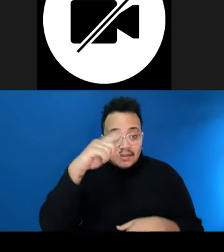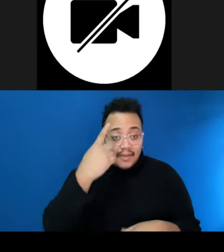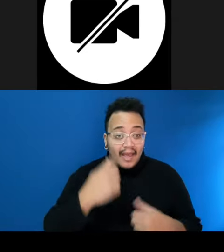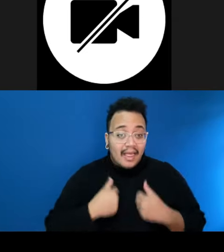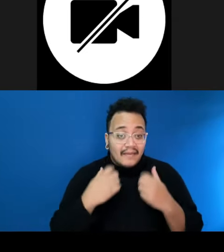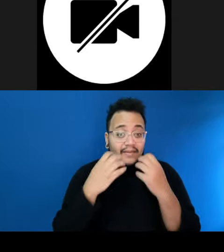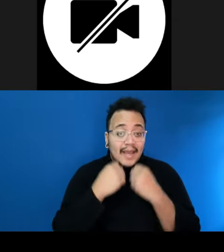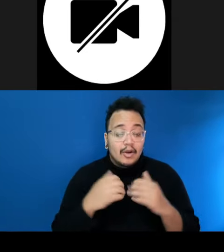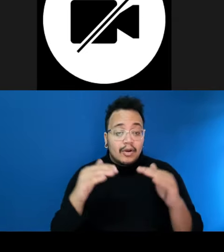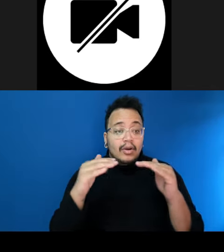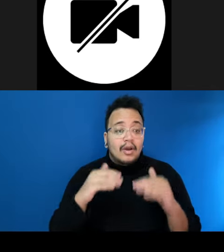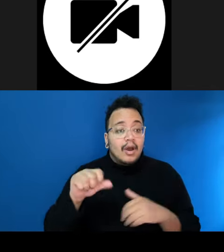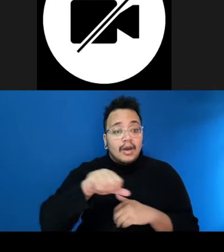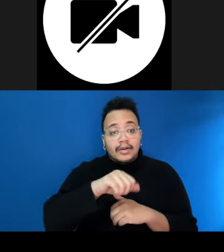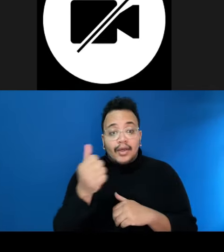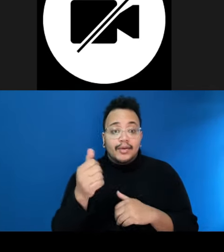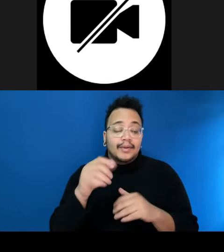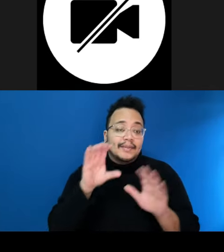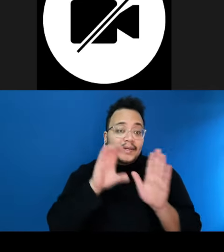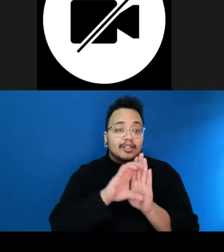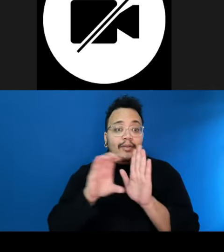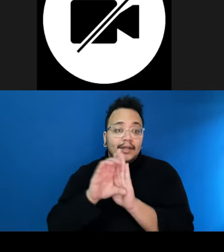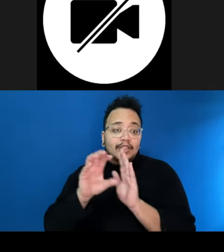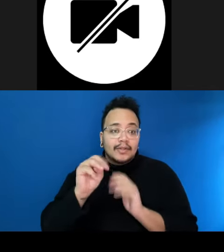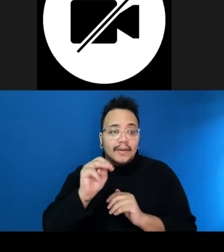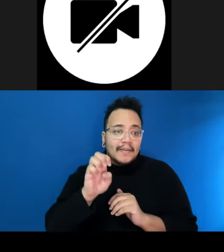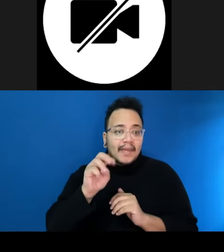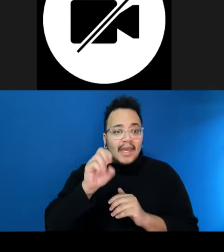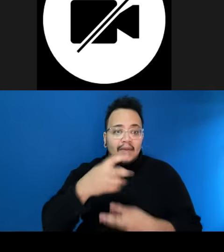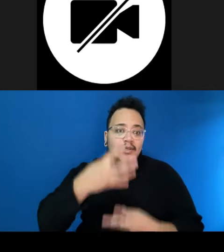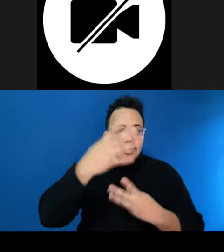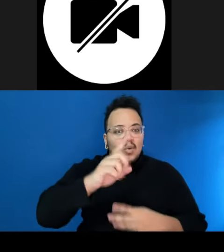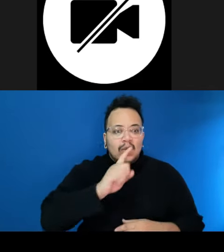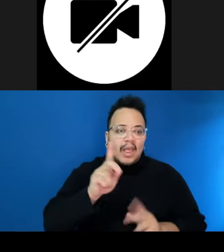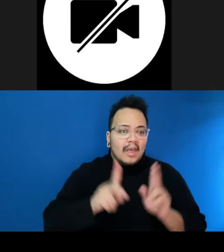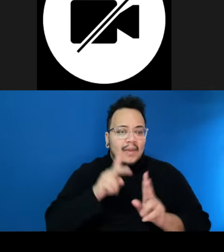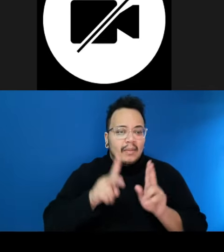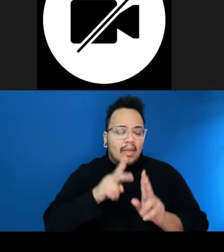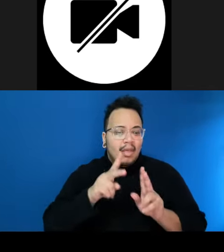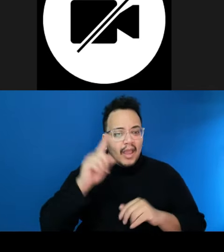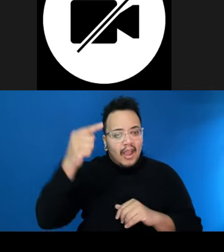"Another set of memes with quotes "that real people in government mocking who I am.